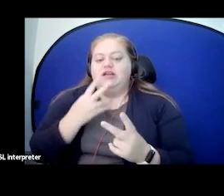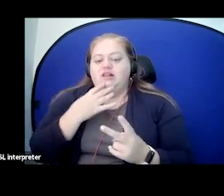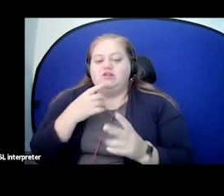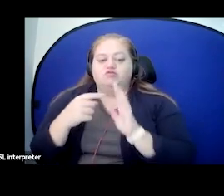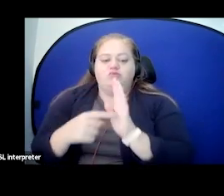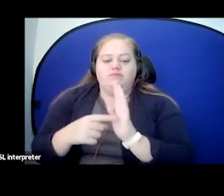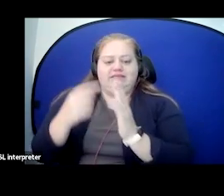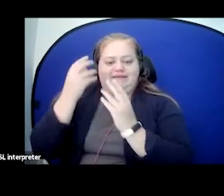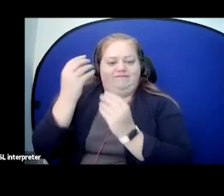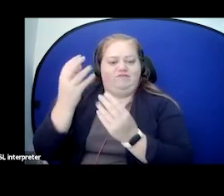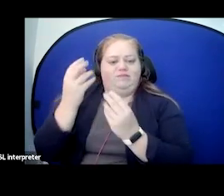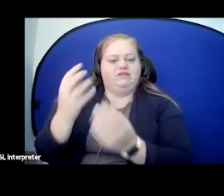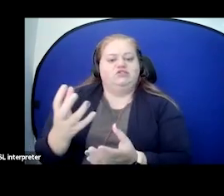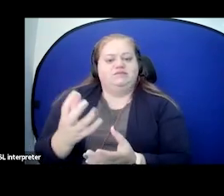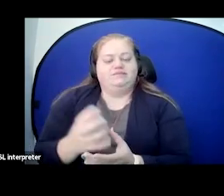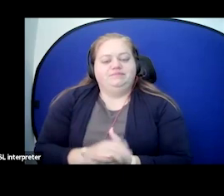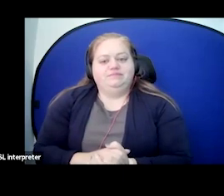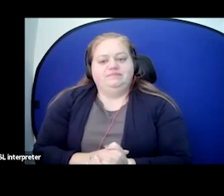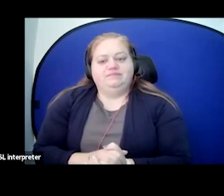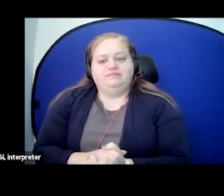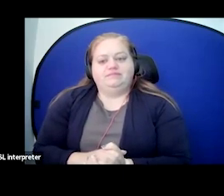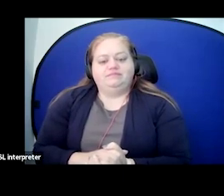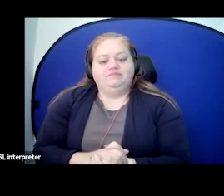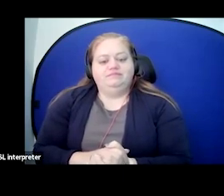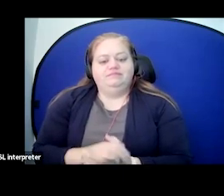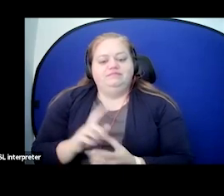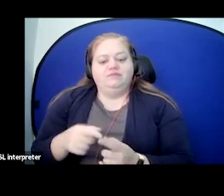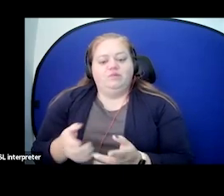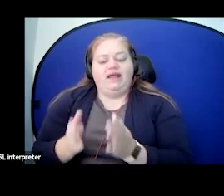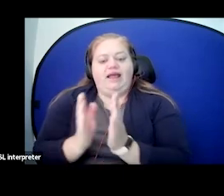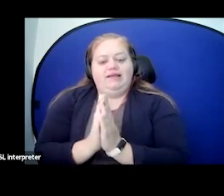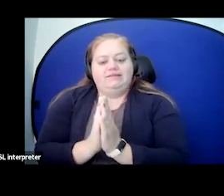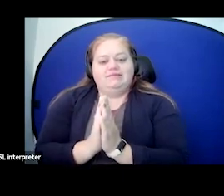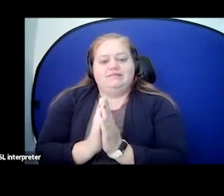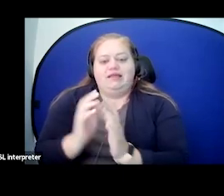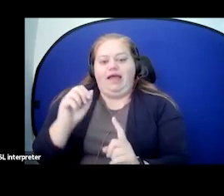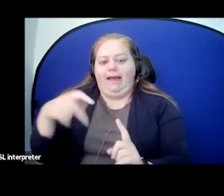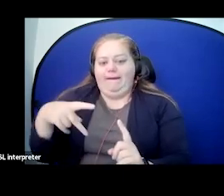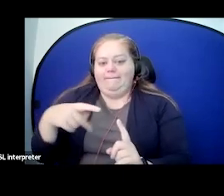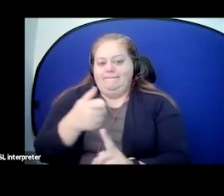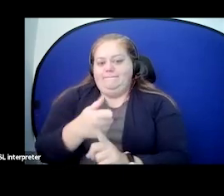So then we ask the application to explain the chart values